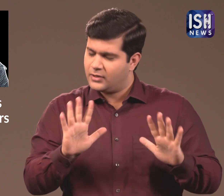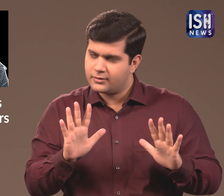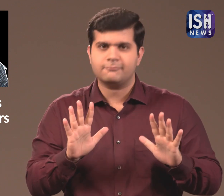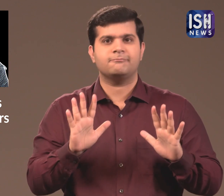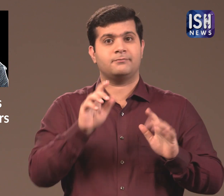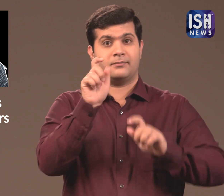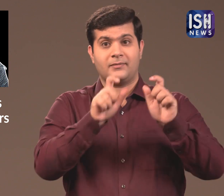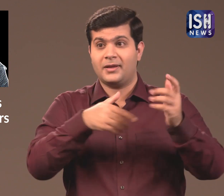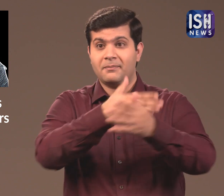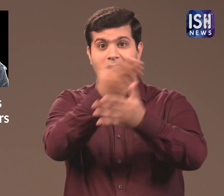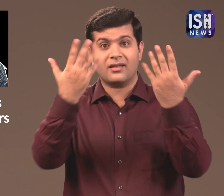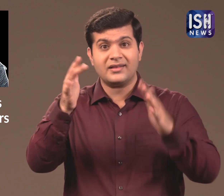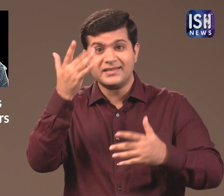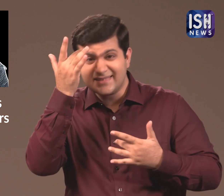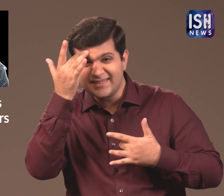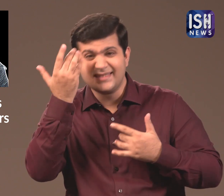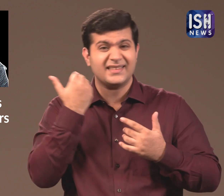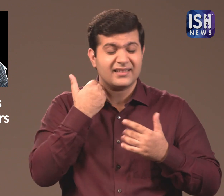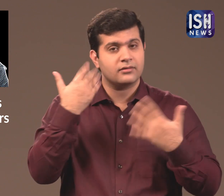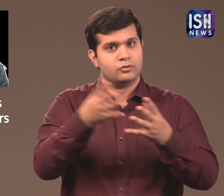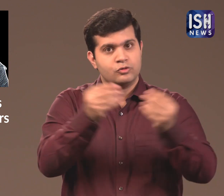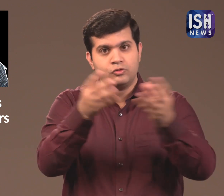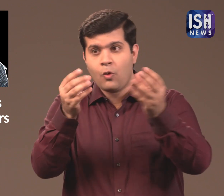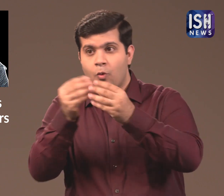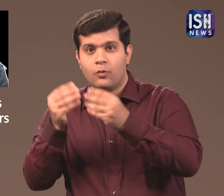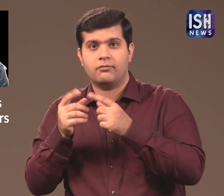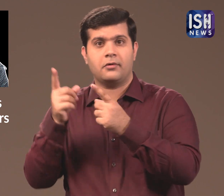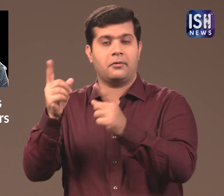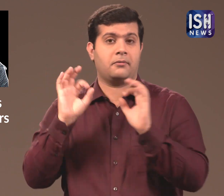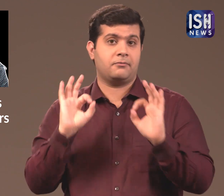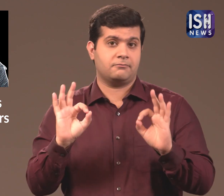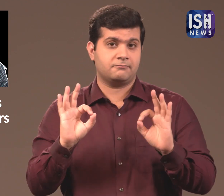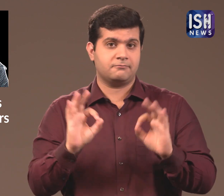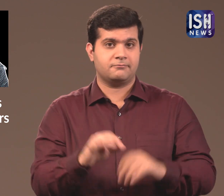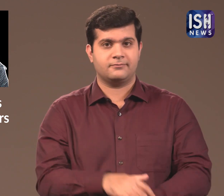But still they help cure many patients.